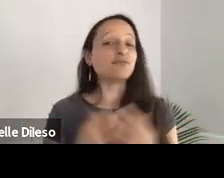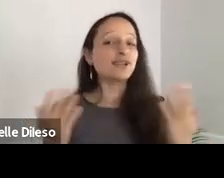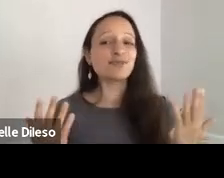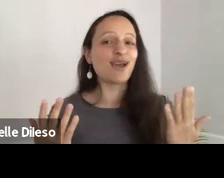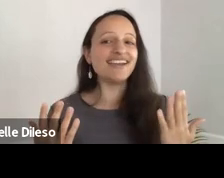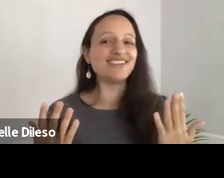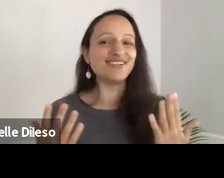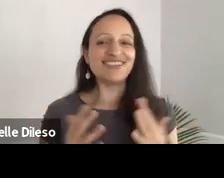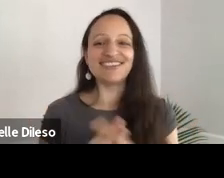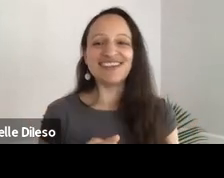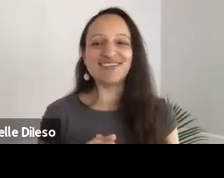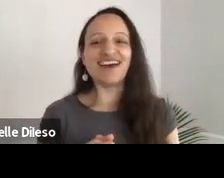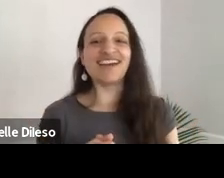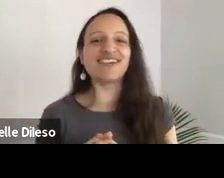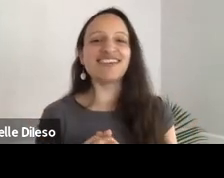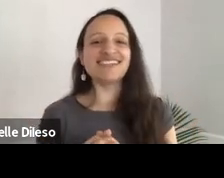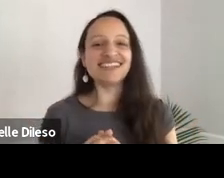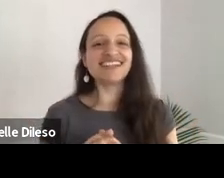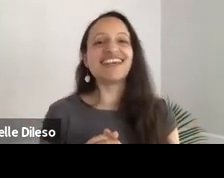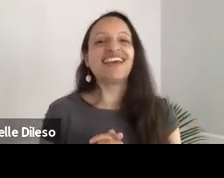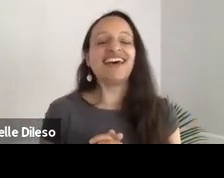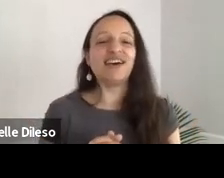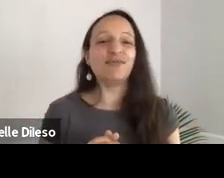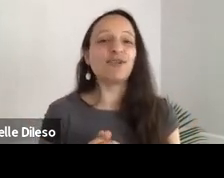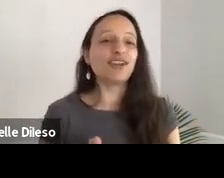Sometimes they really surprise you what they're thinking behind what they did.